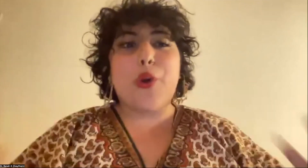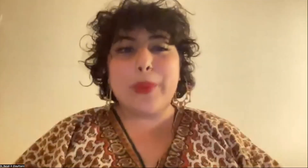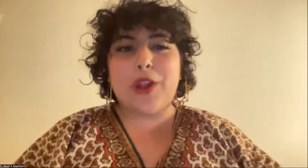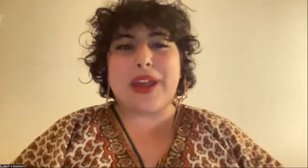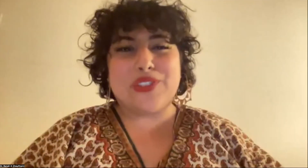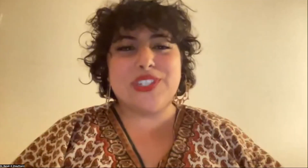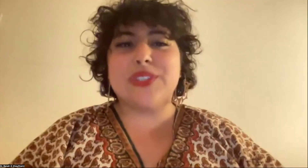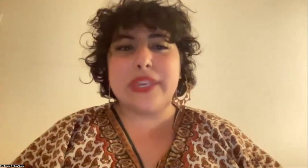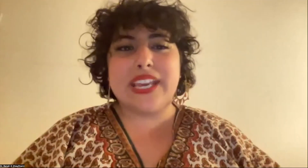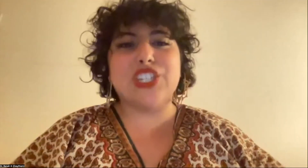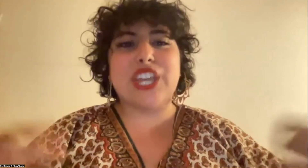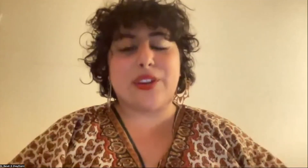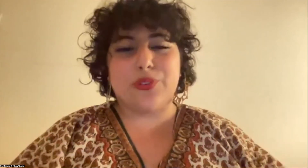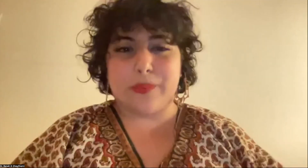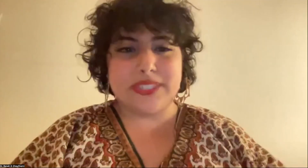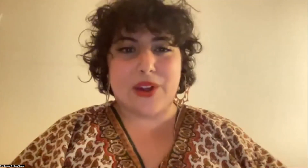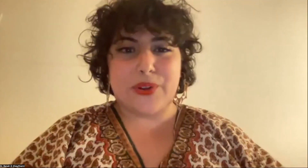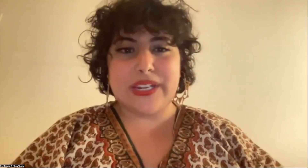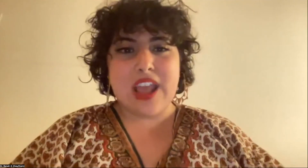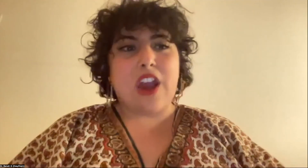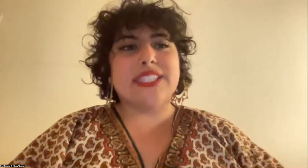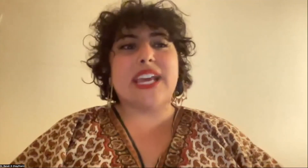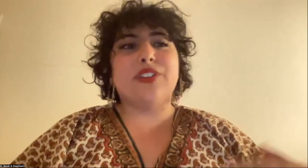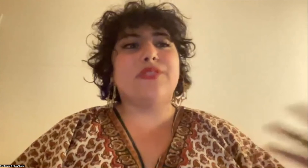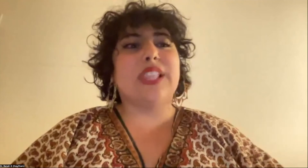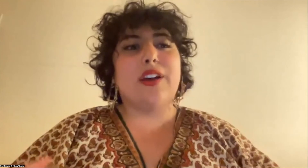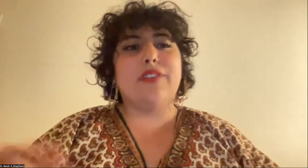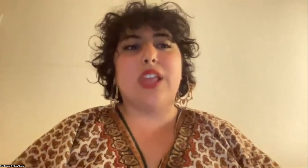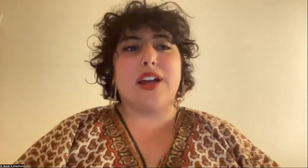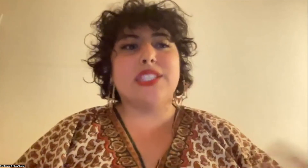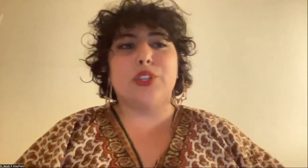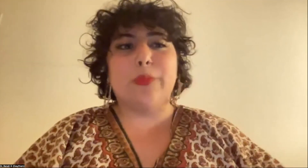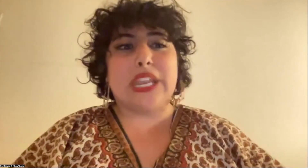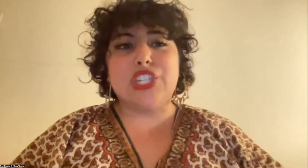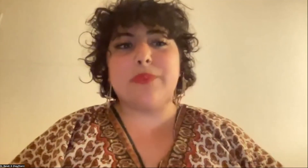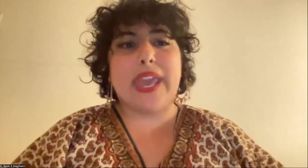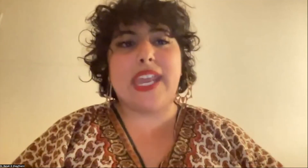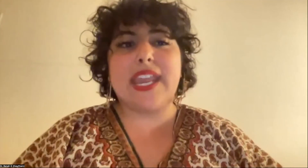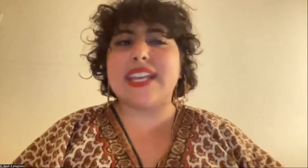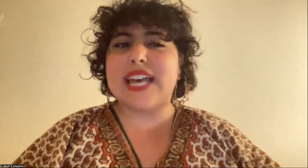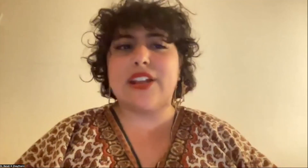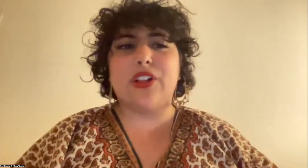open our mouths to speak, a shadow jumps out. Our cycles of love, loss, illumination, pain, exile